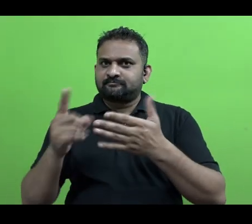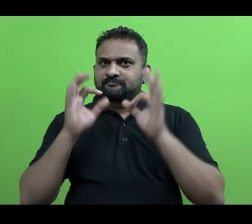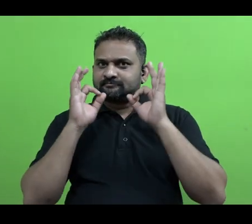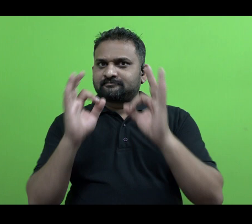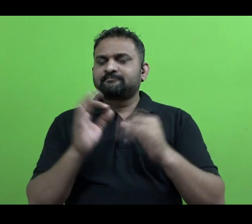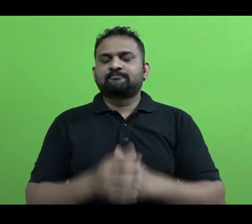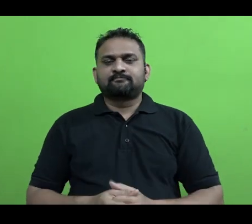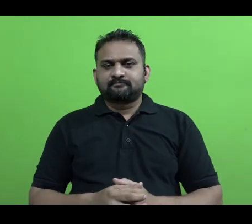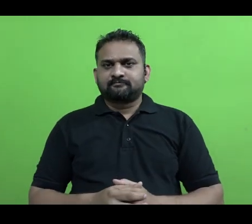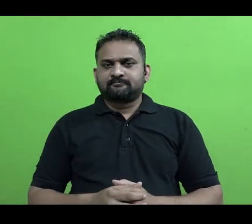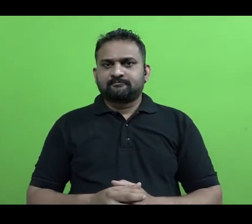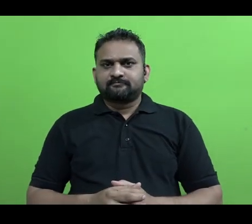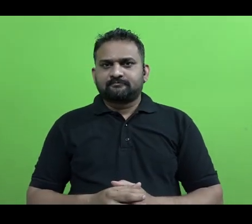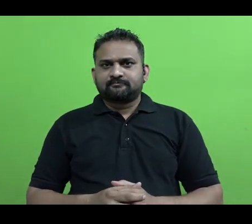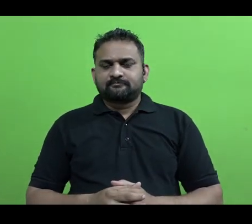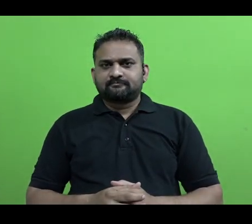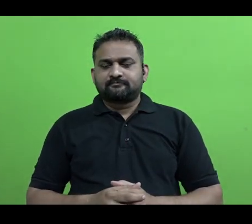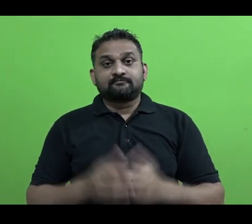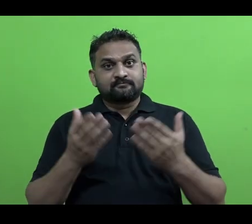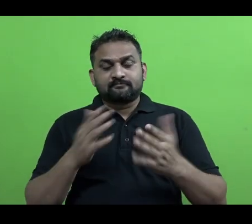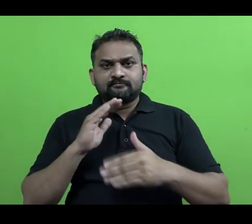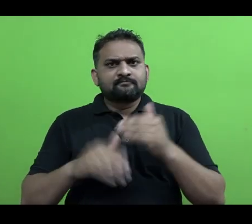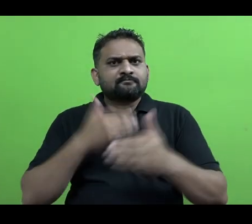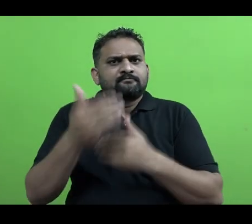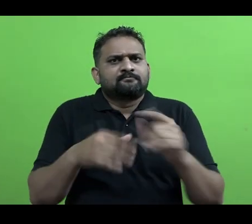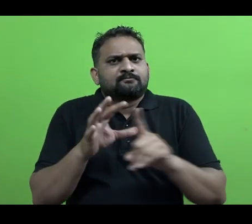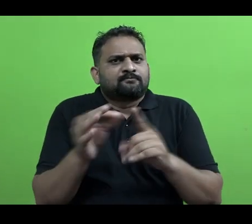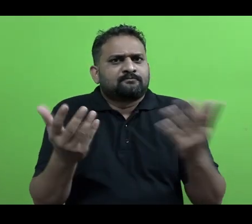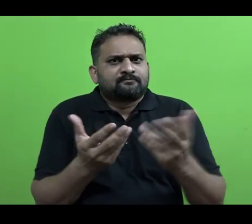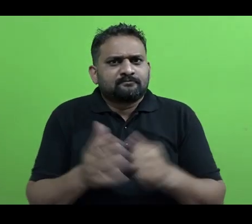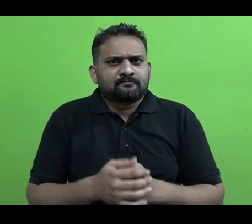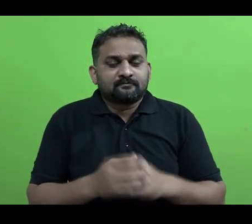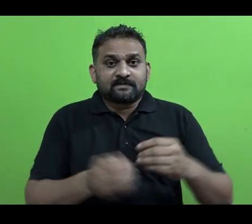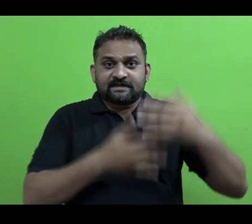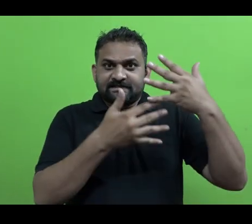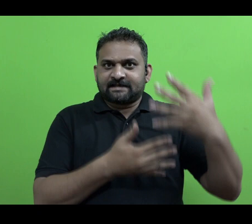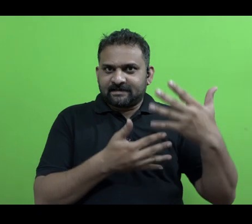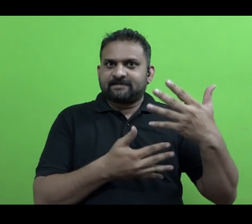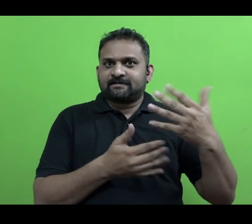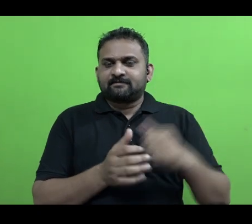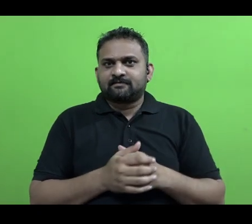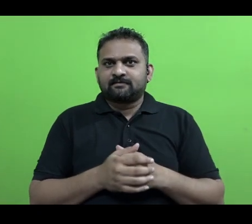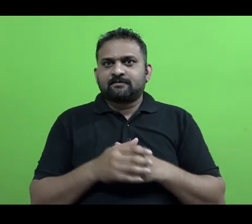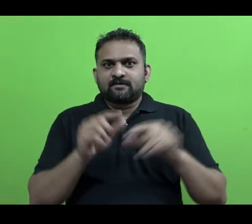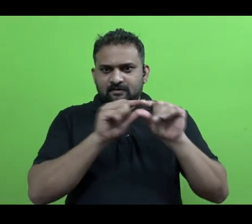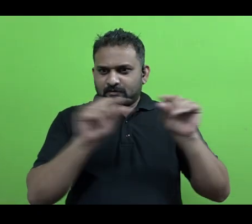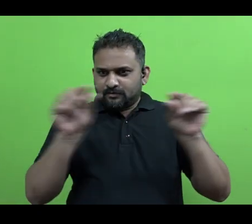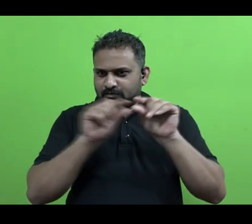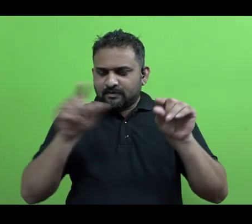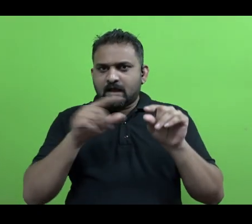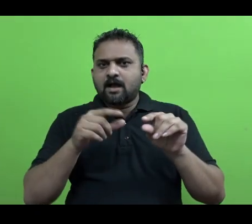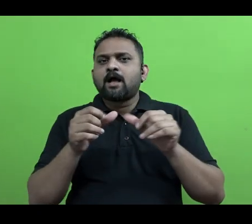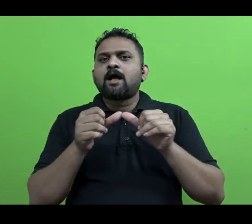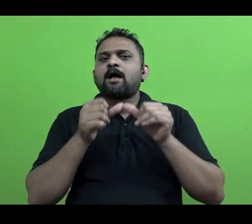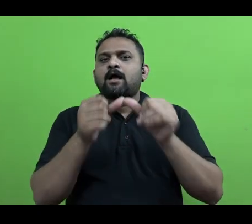That's correct too. So the next step is step 10 - solve the word problem.